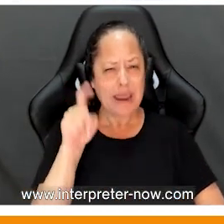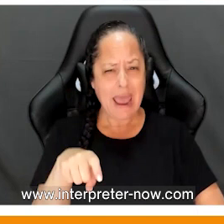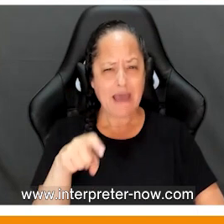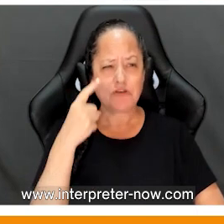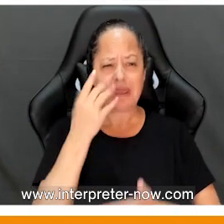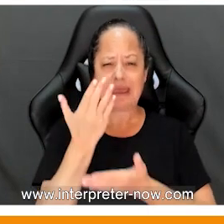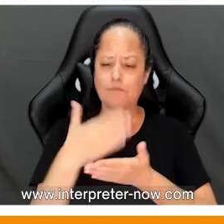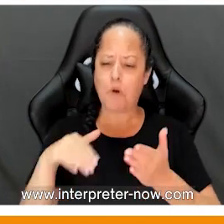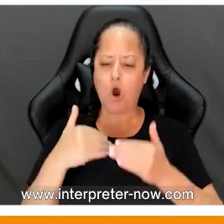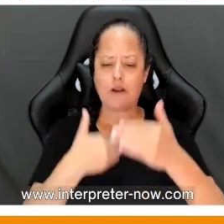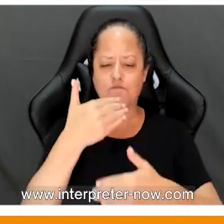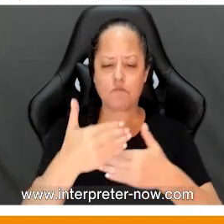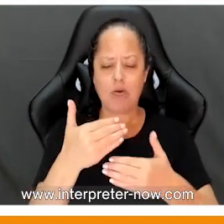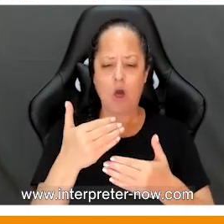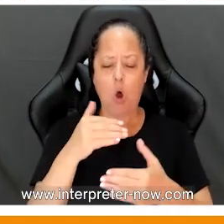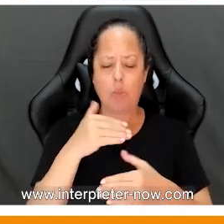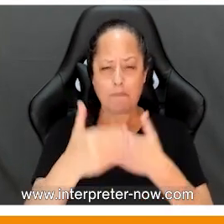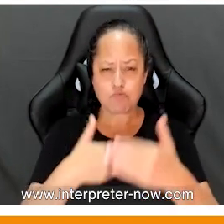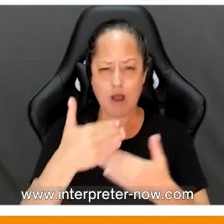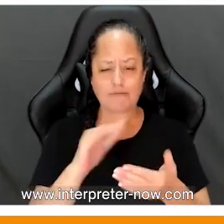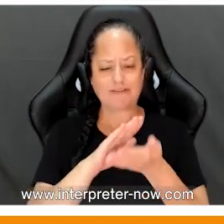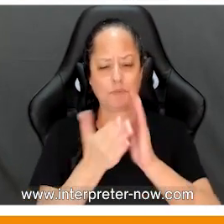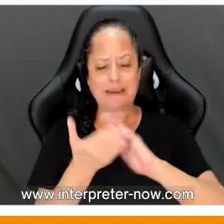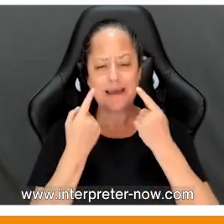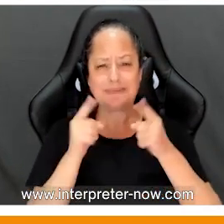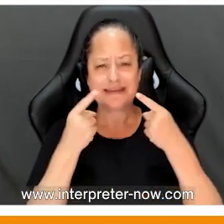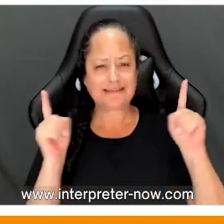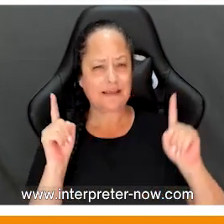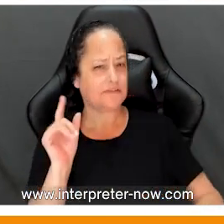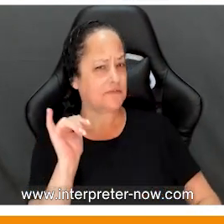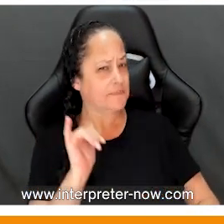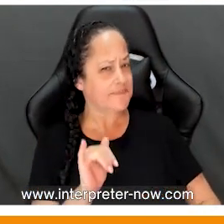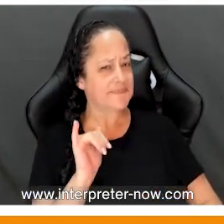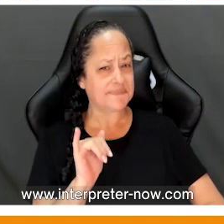impact it's having on us, because we just think we have to; we think it's part of the process of becoming successful.